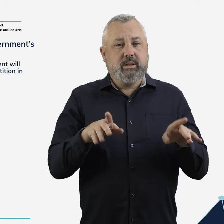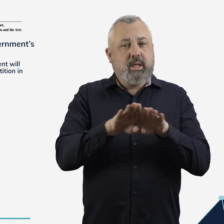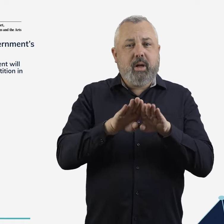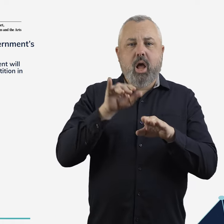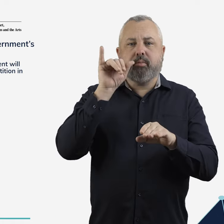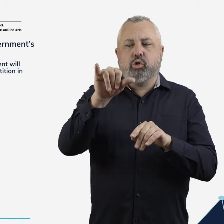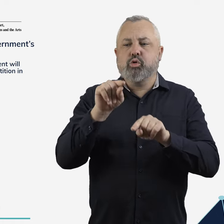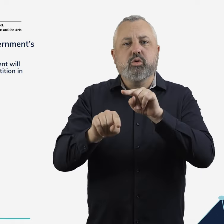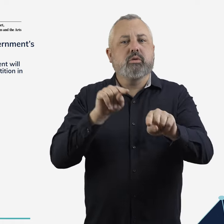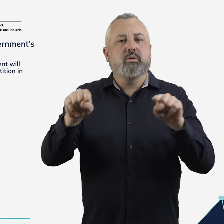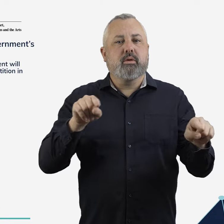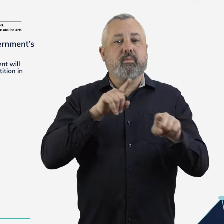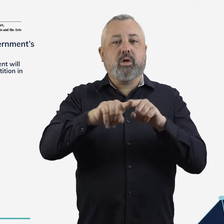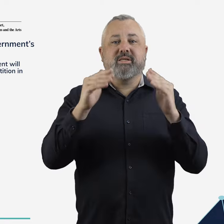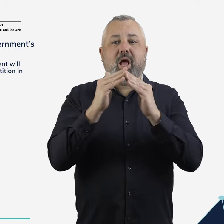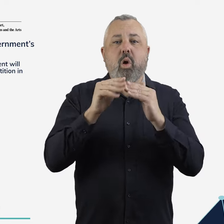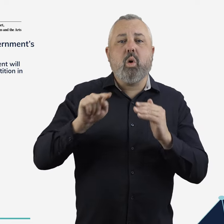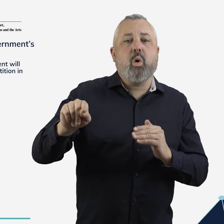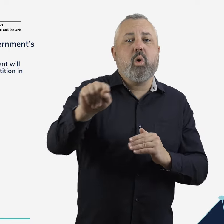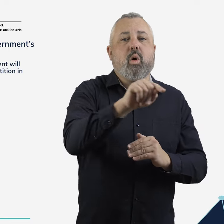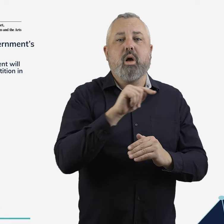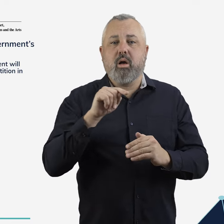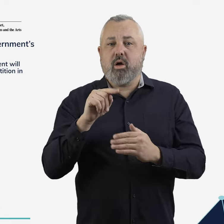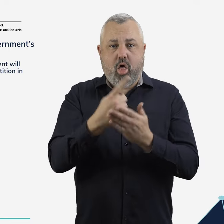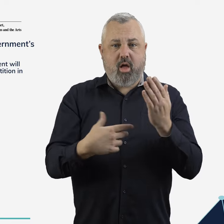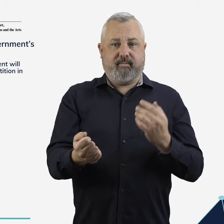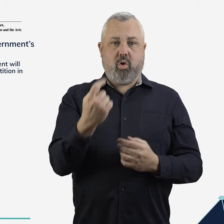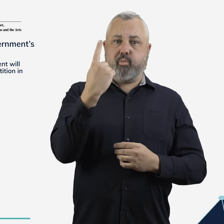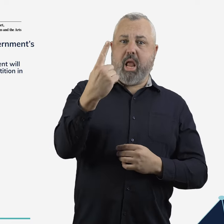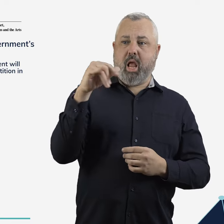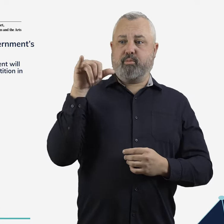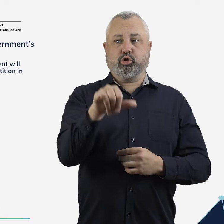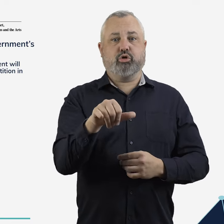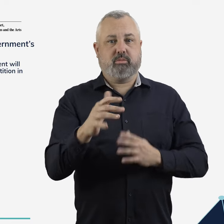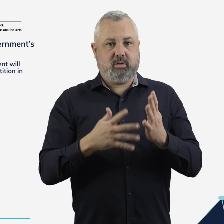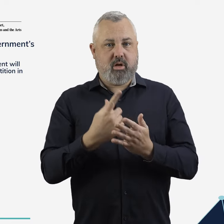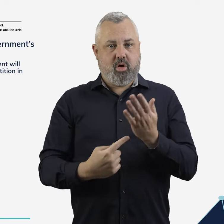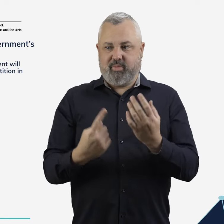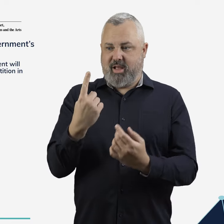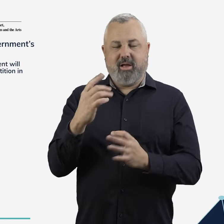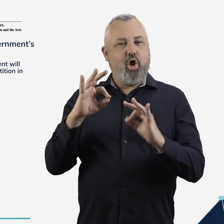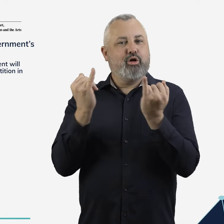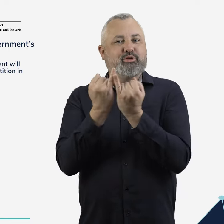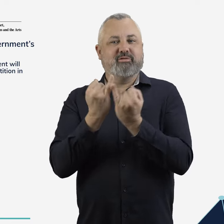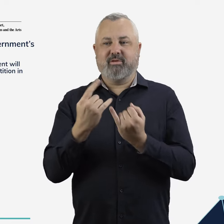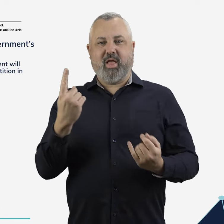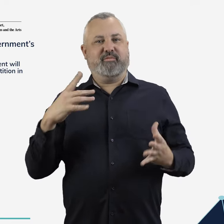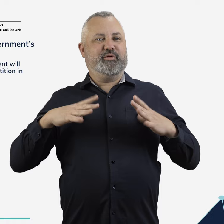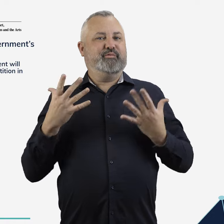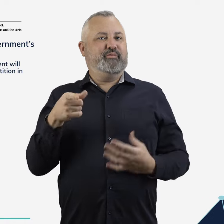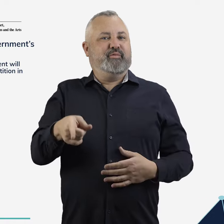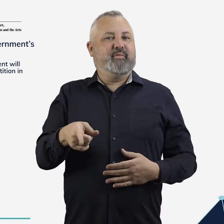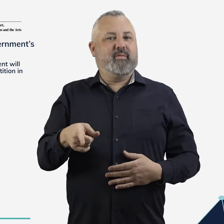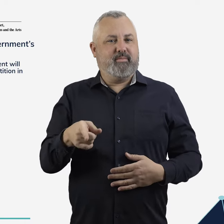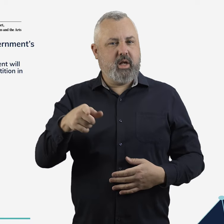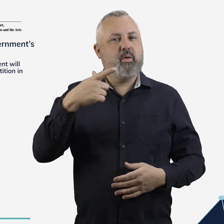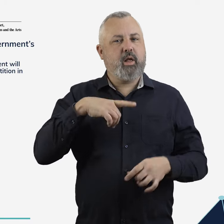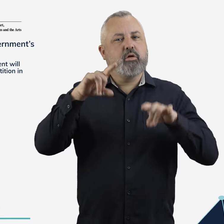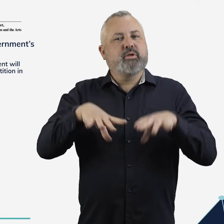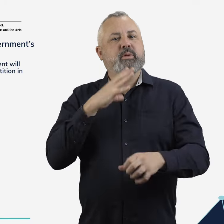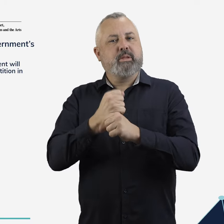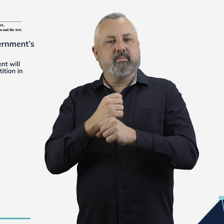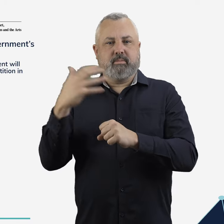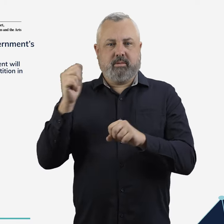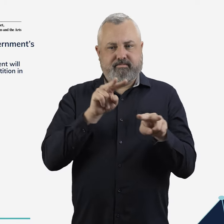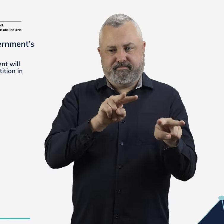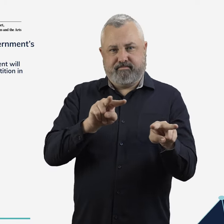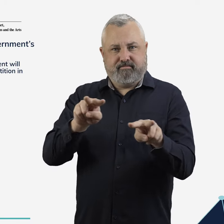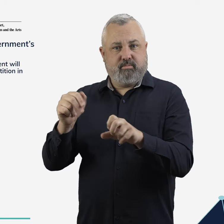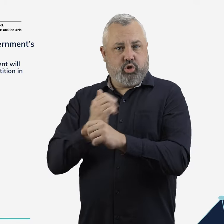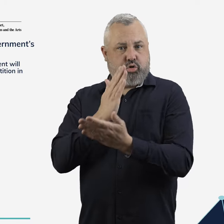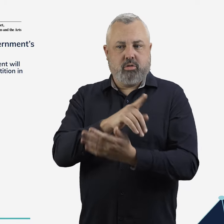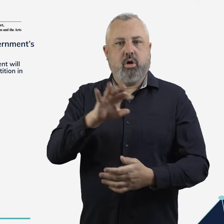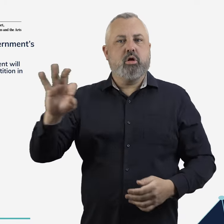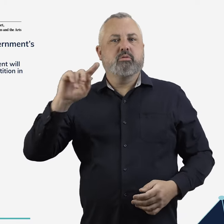Major airports are also natural monopolies and must be overseen by government to ensure they do not